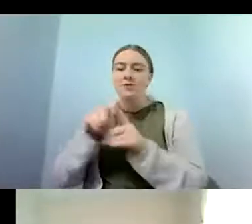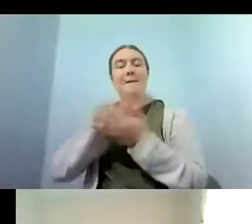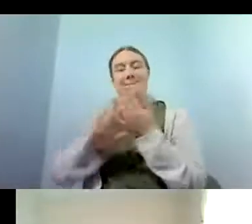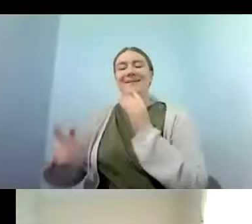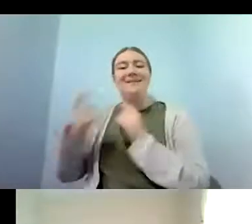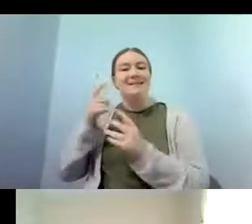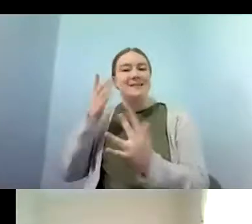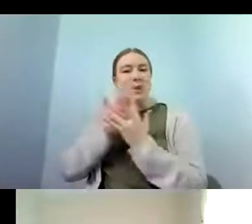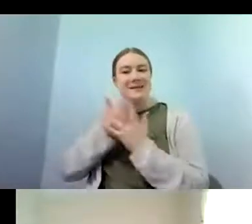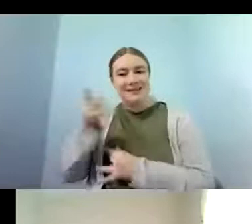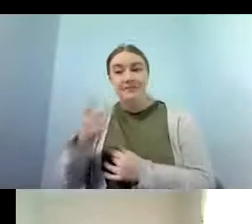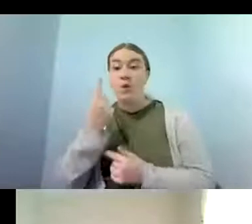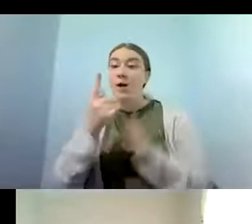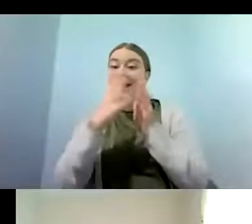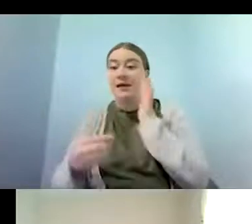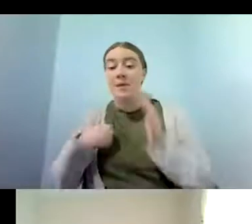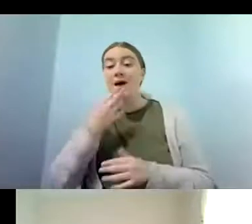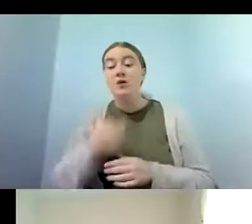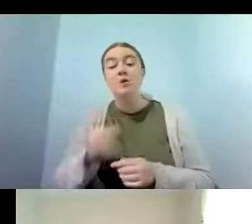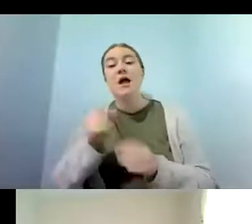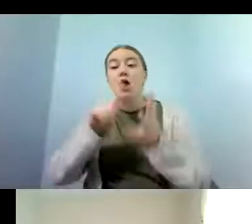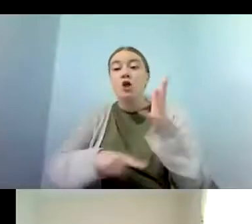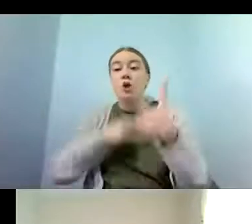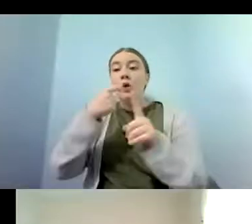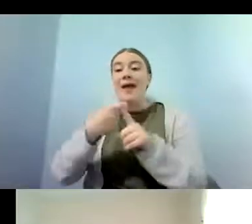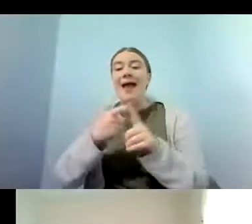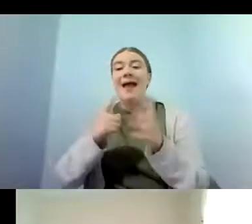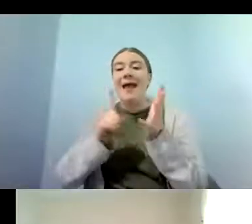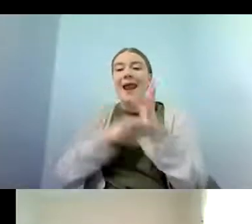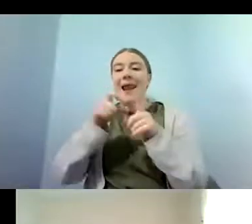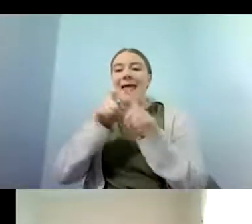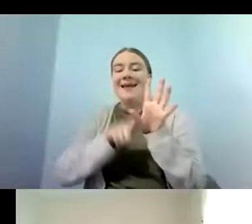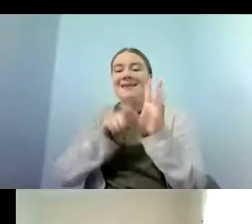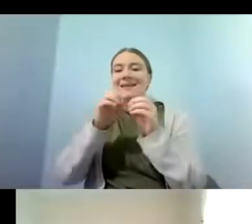example i've used is the uk ladybird scheme so if you wanted to submit a ladybird record you'd do it